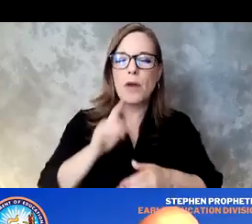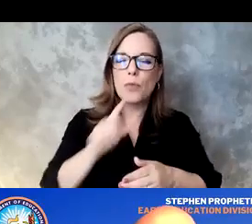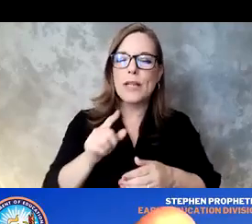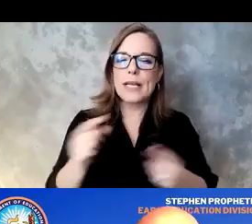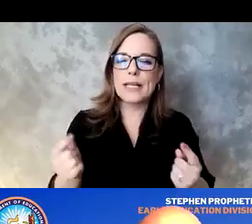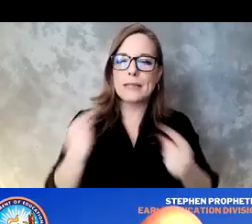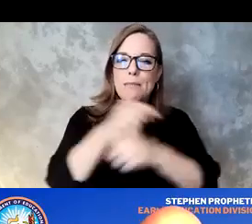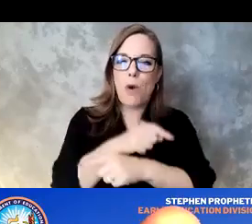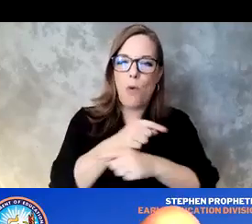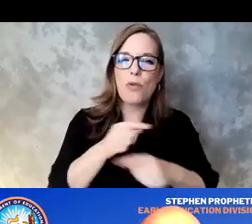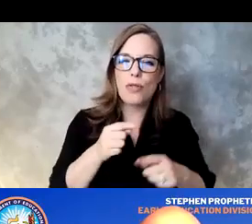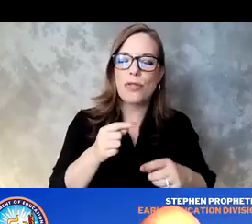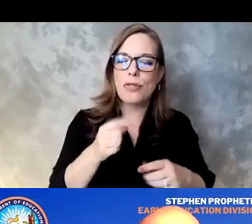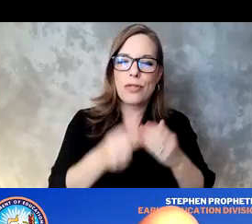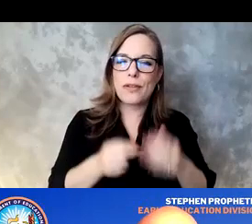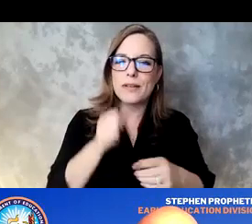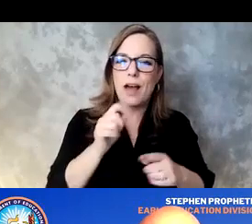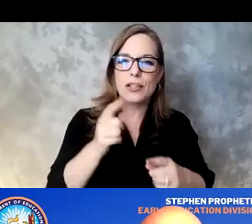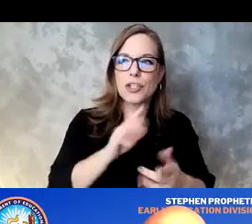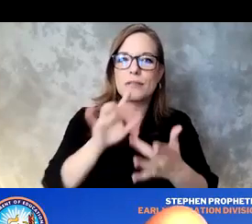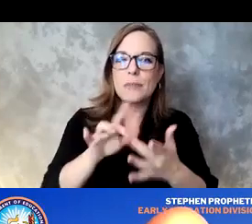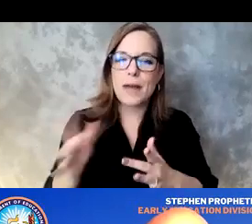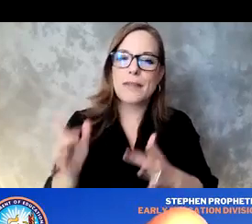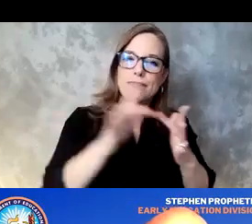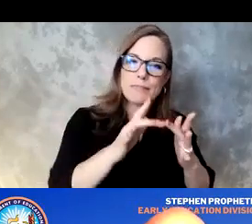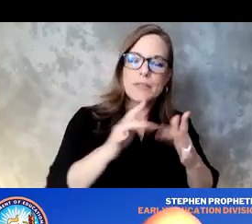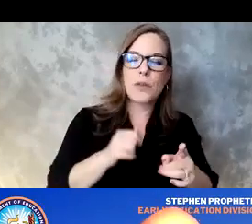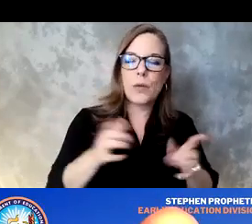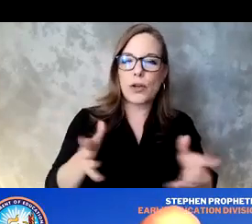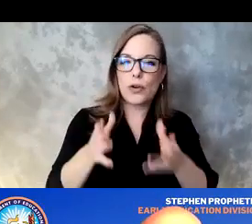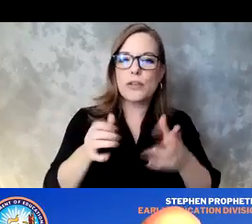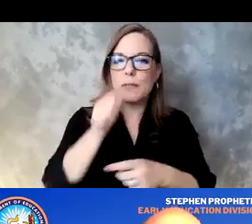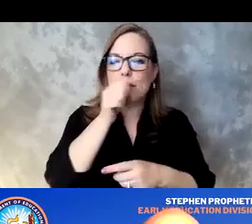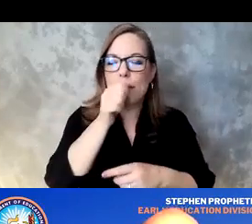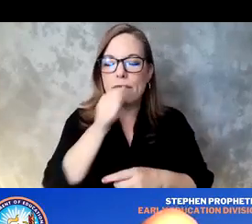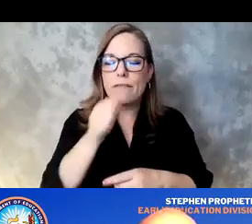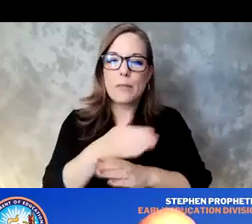so we would encourage private preschools community-based organizations other partners that that we've